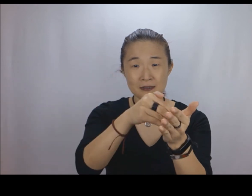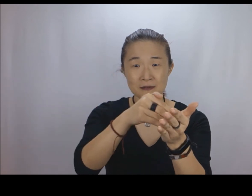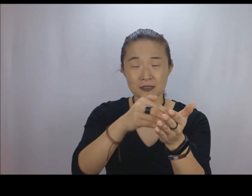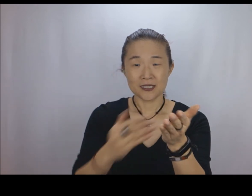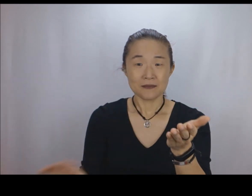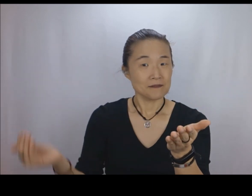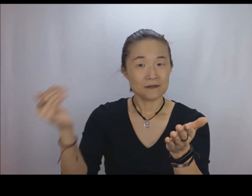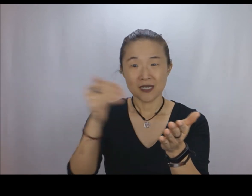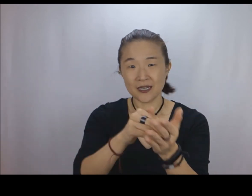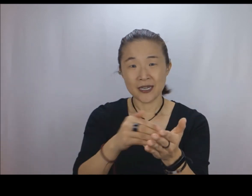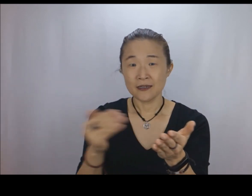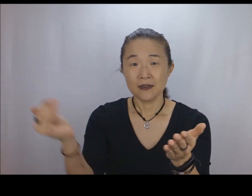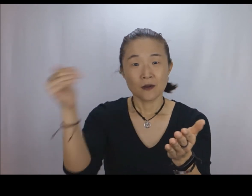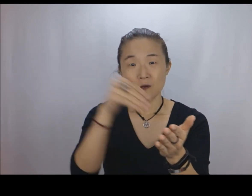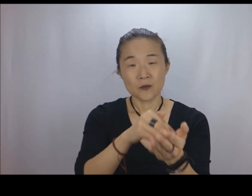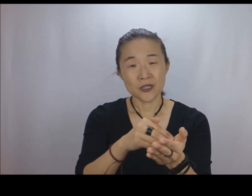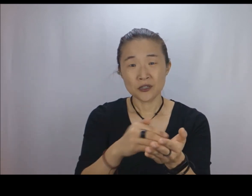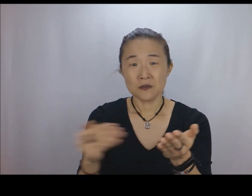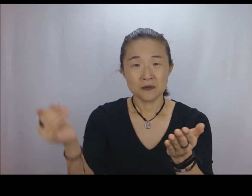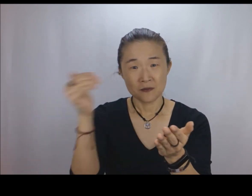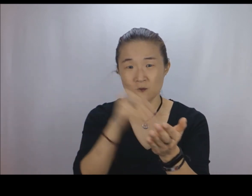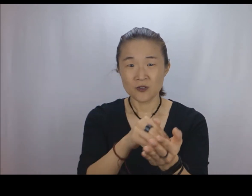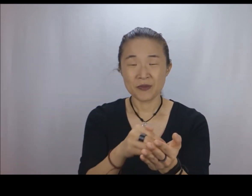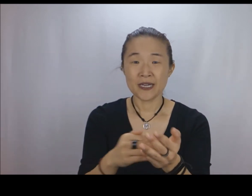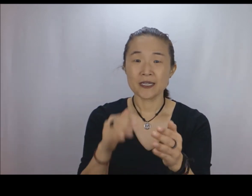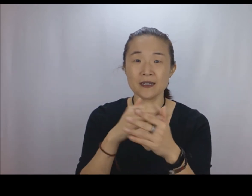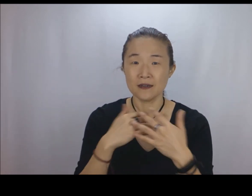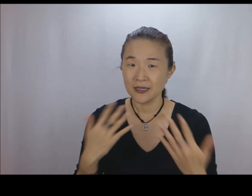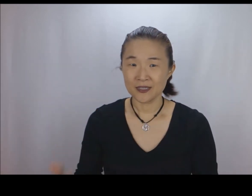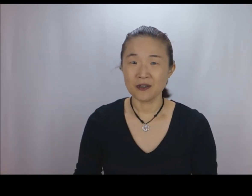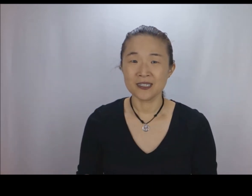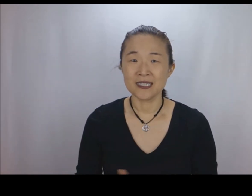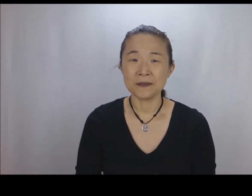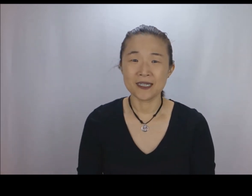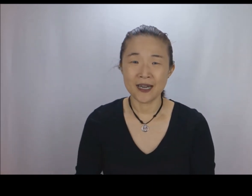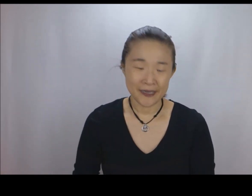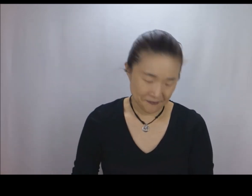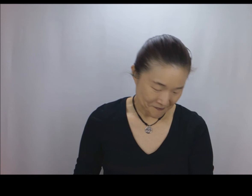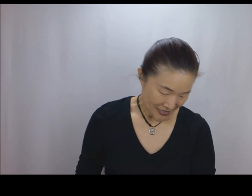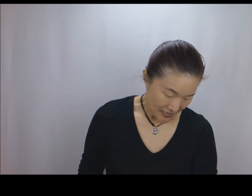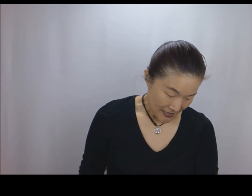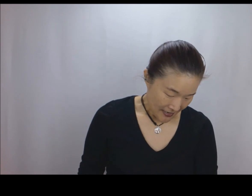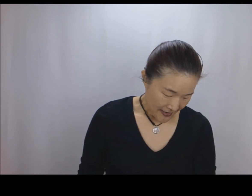So, just again, renew, repeat. It's all the same sign.